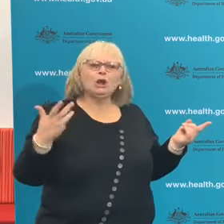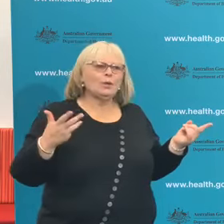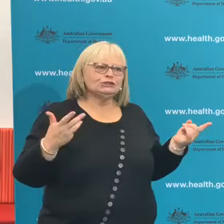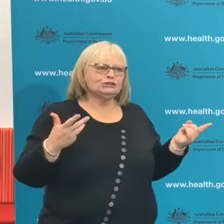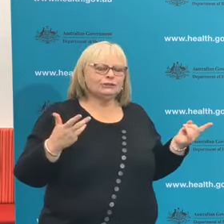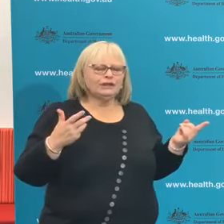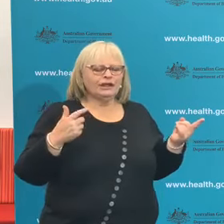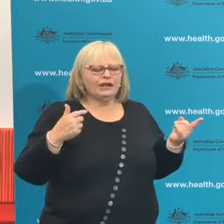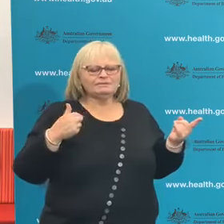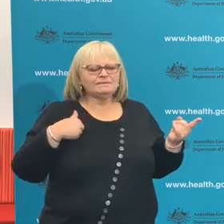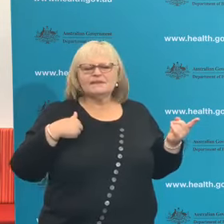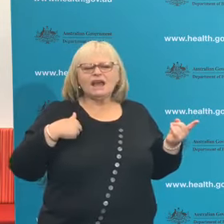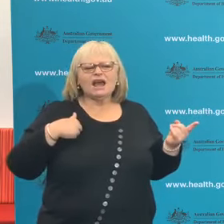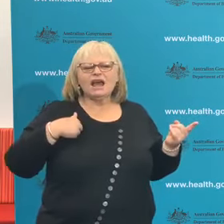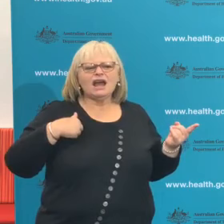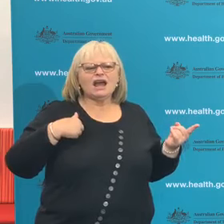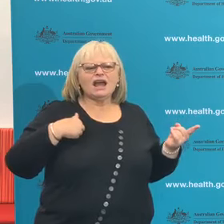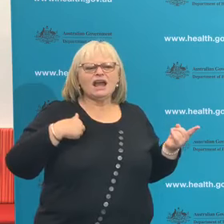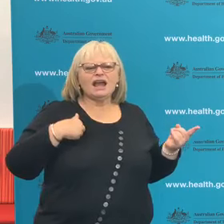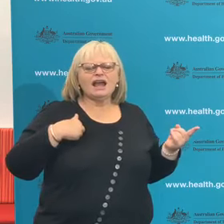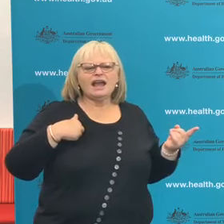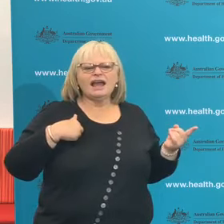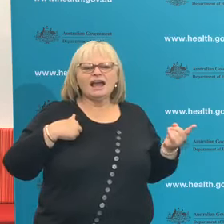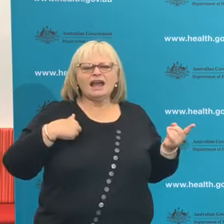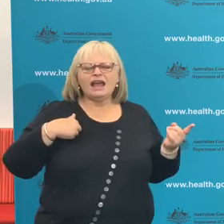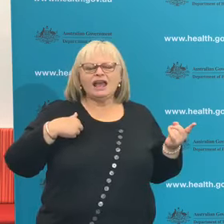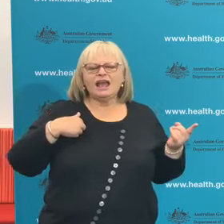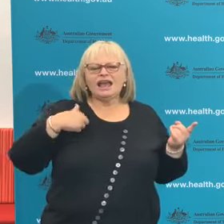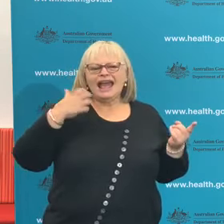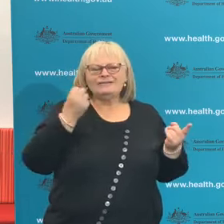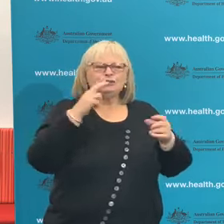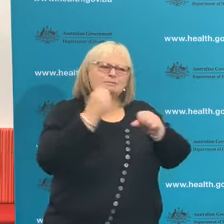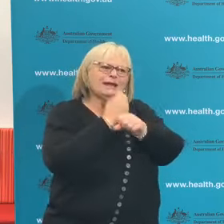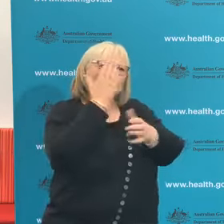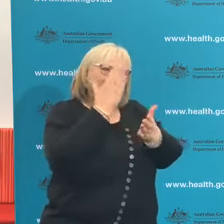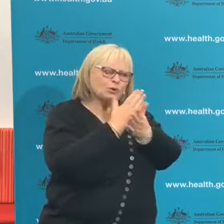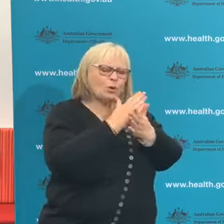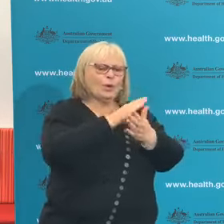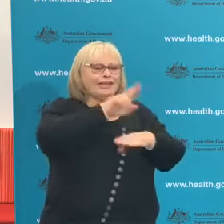epidemiology. We've also got to assure the National Cabinet that our public